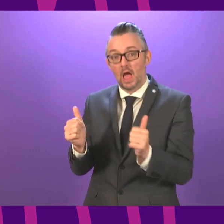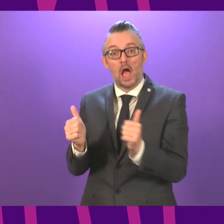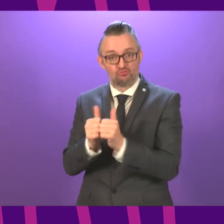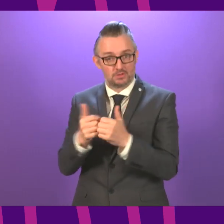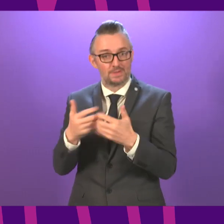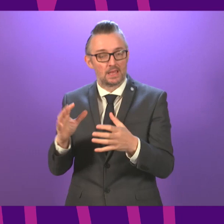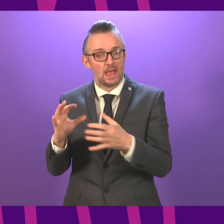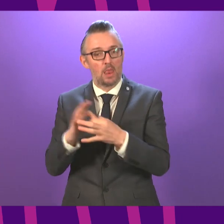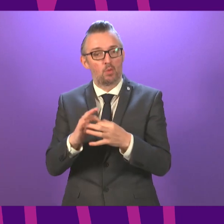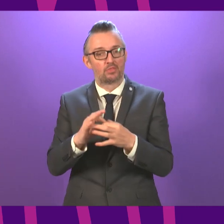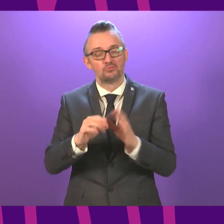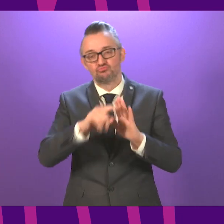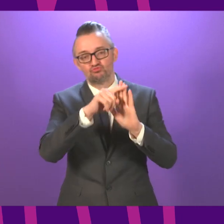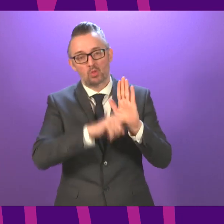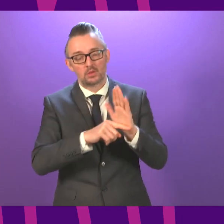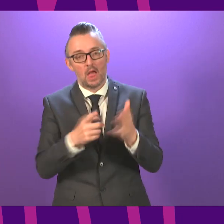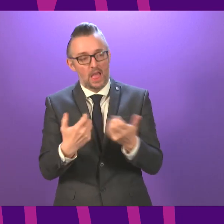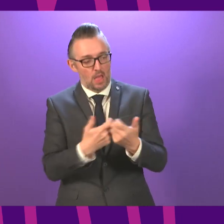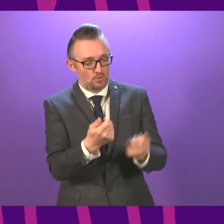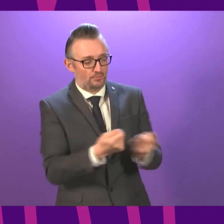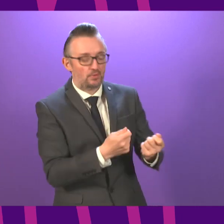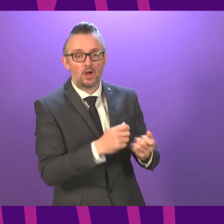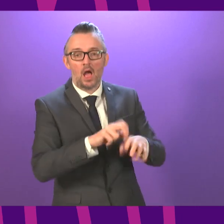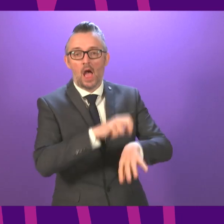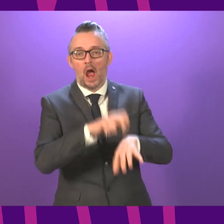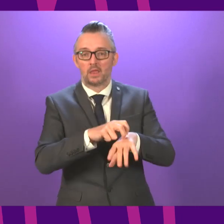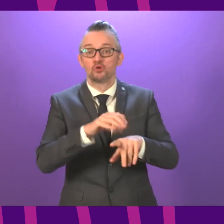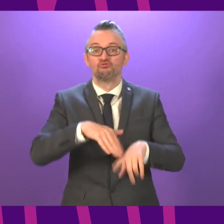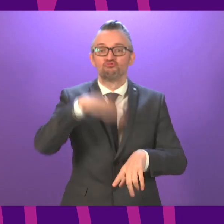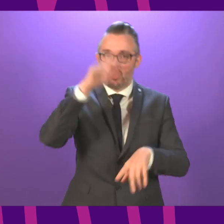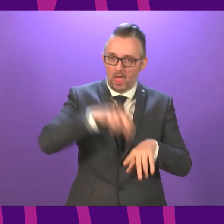Ireland and Northern Ireland. I noticed that the cabinet secretary did not welcome that.